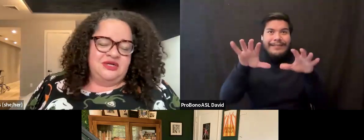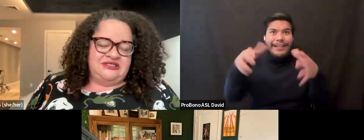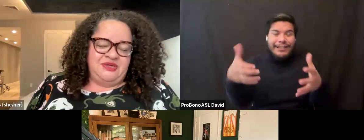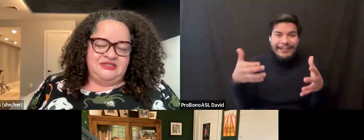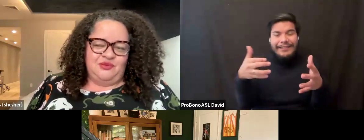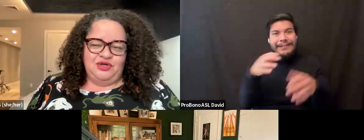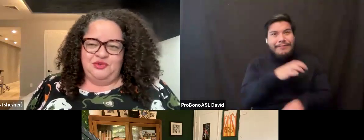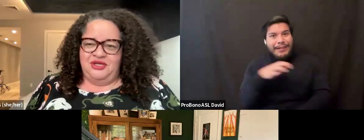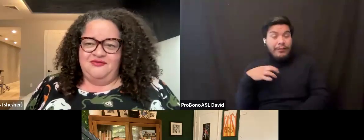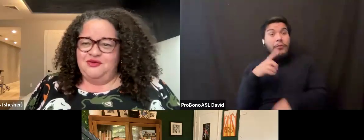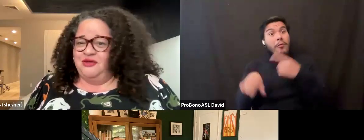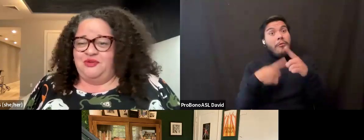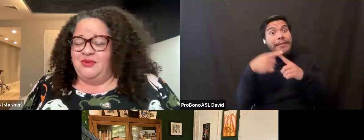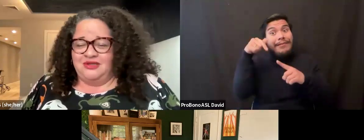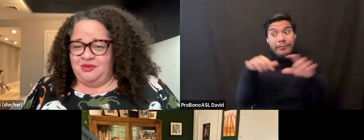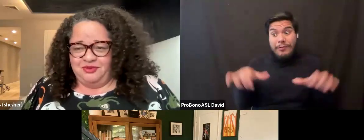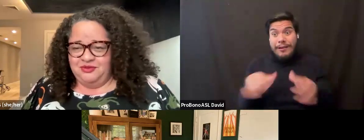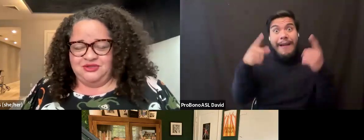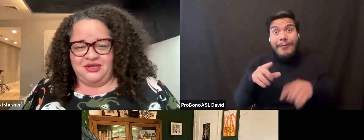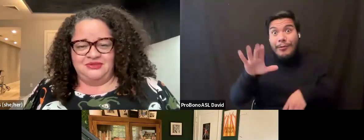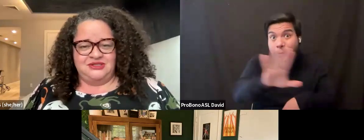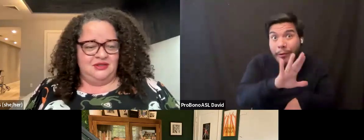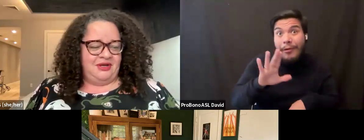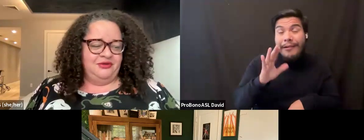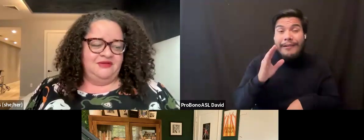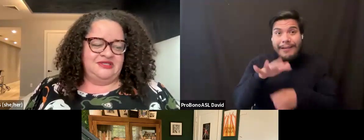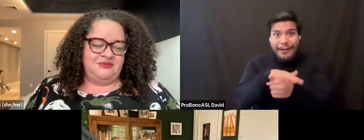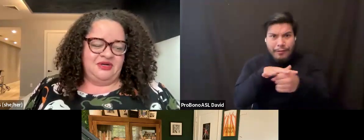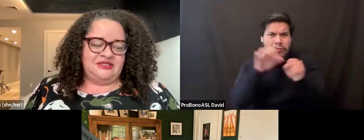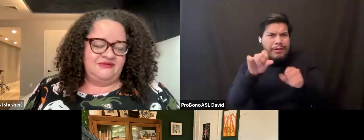work is being done where you live, you can be one of the people who is showing up to tell about your lived experience,